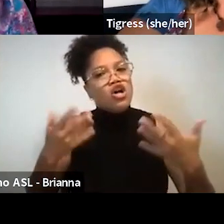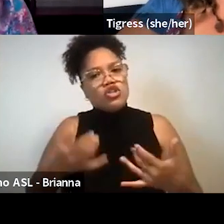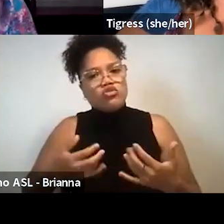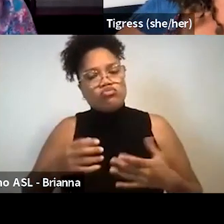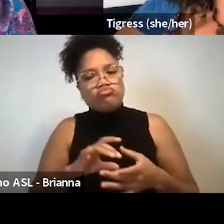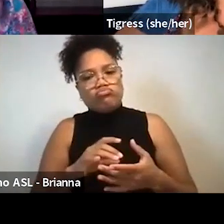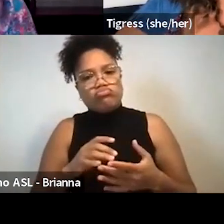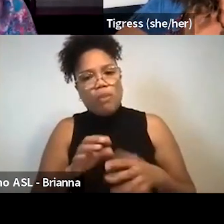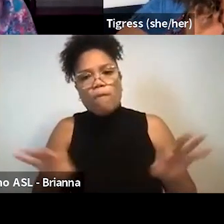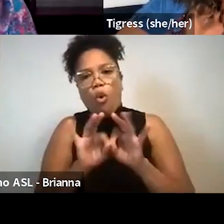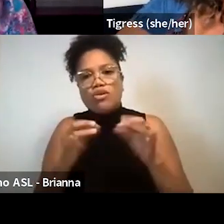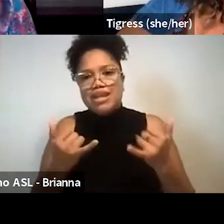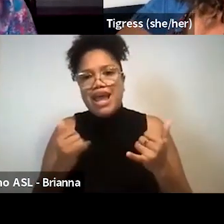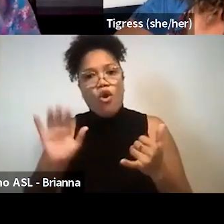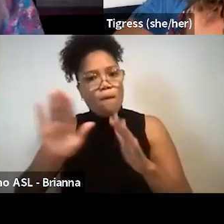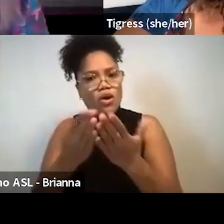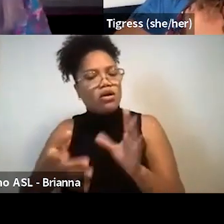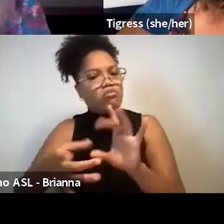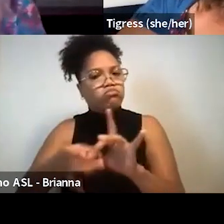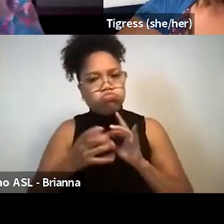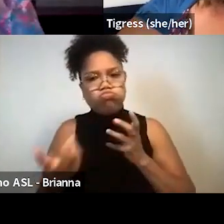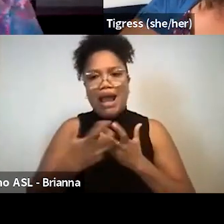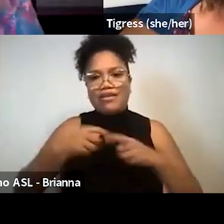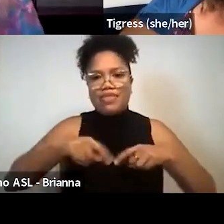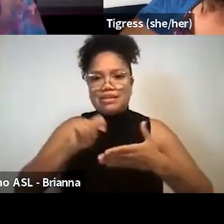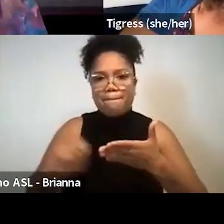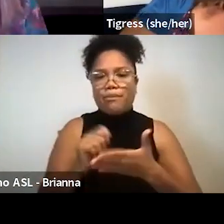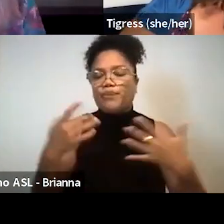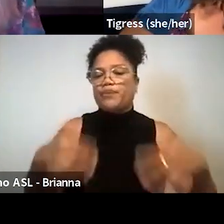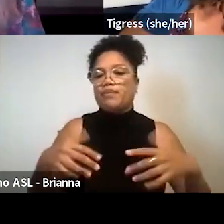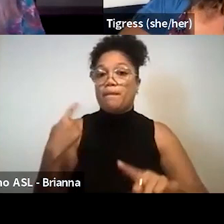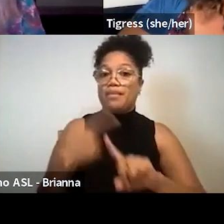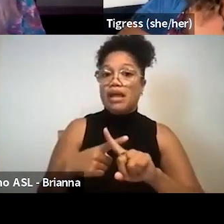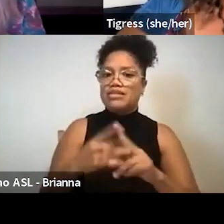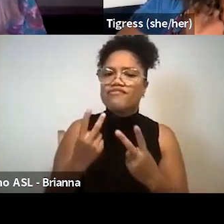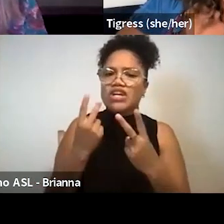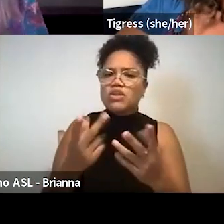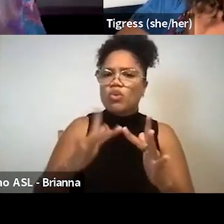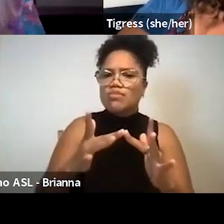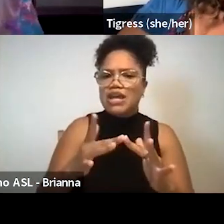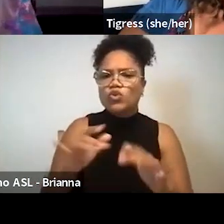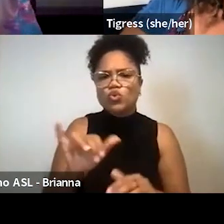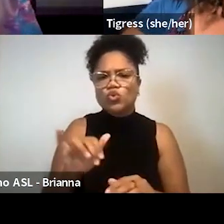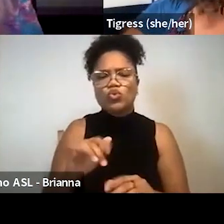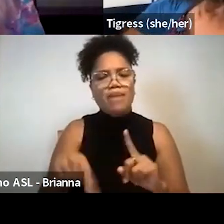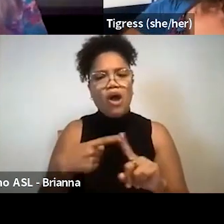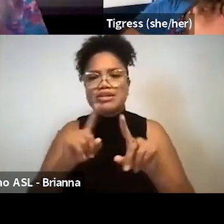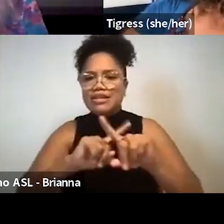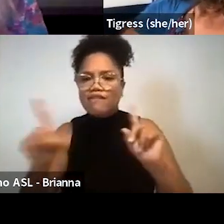and take a look at what she has to say and then definitely visit Flair's website for other information about other projects that they have been working on.